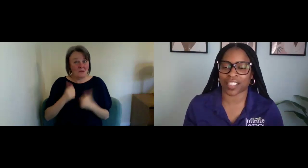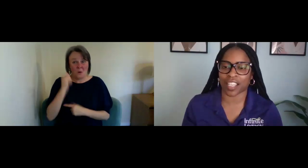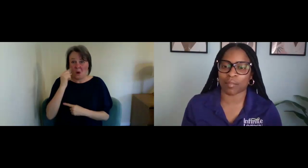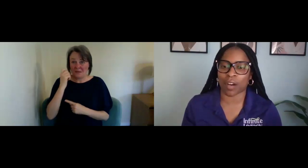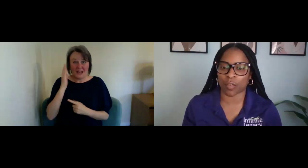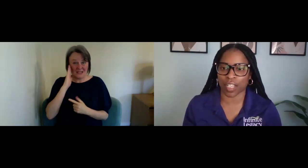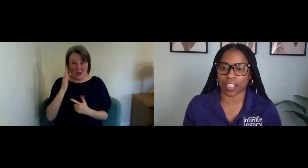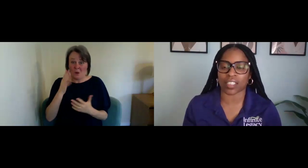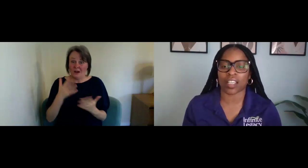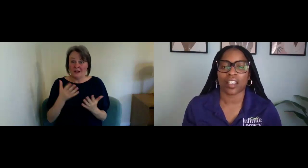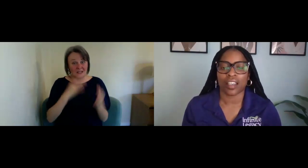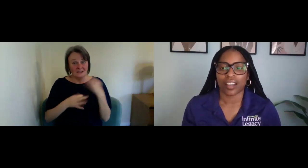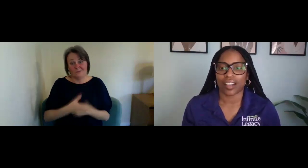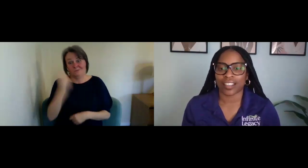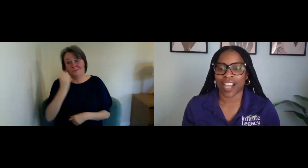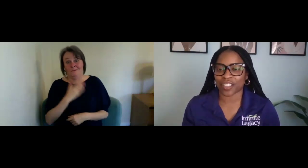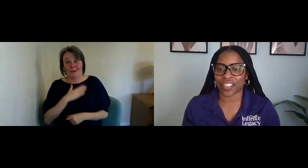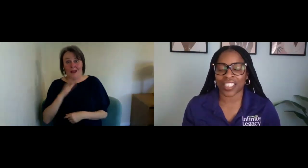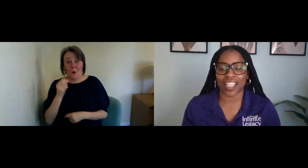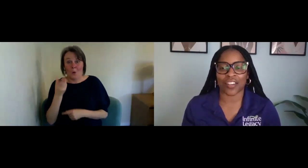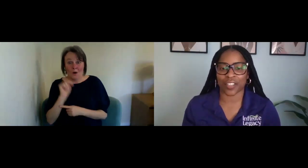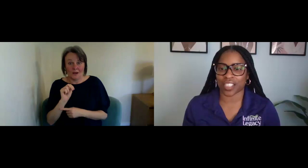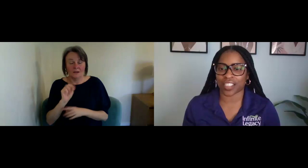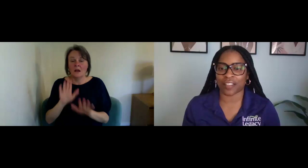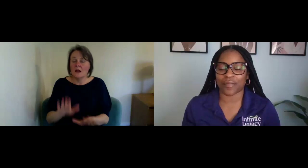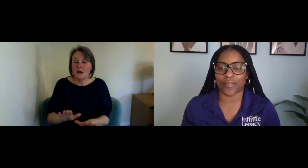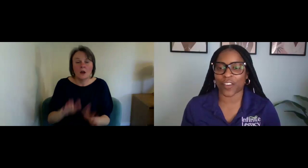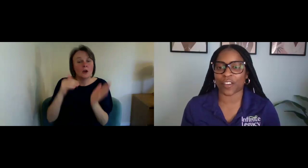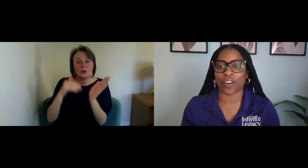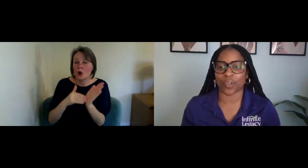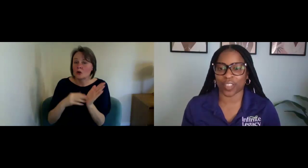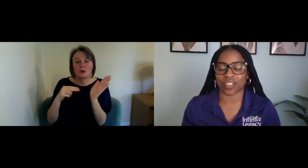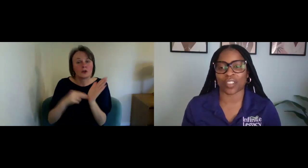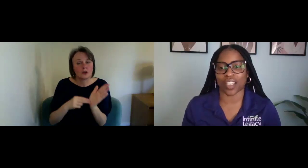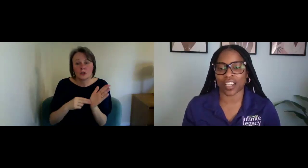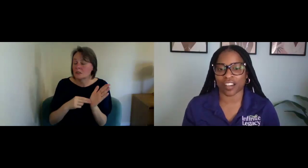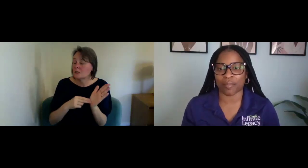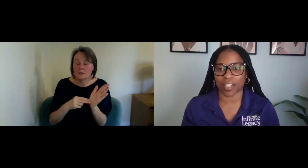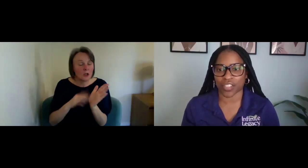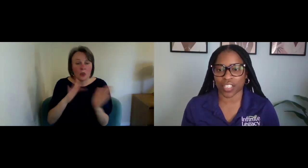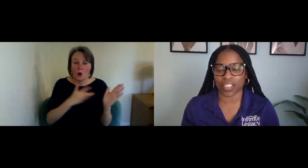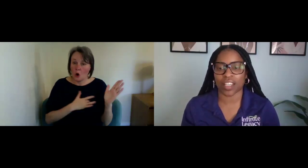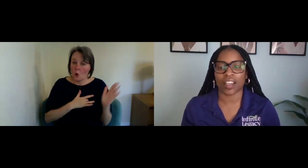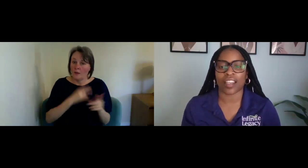to take my organs. Doctors and nurses per their oath is to take care of patients.